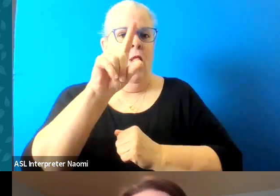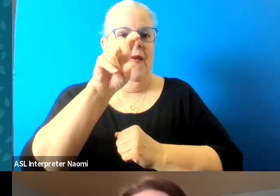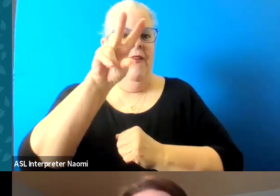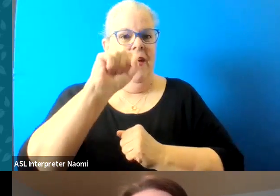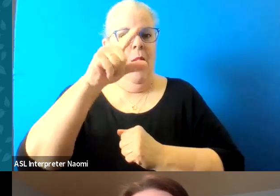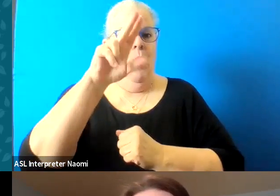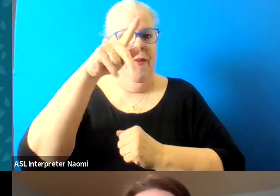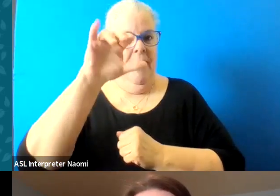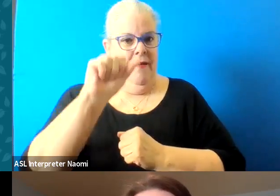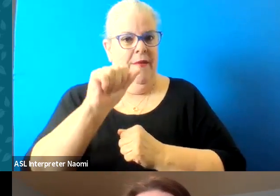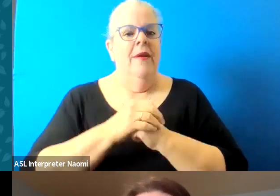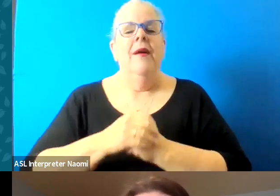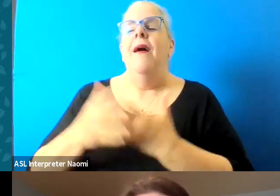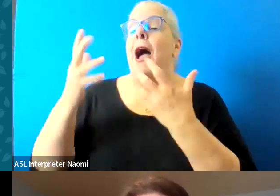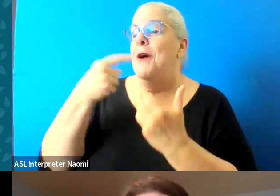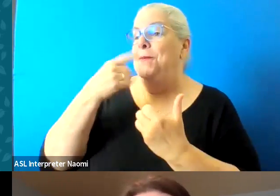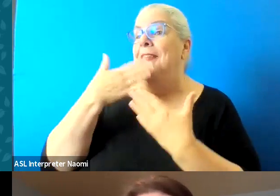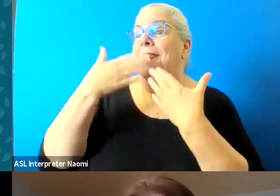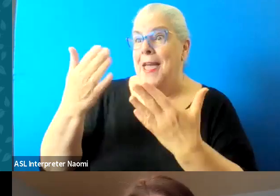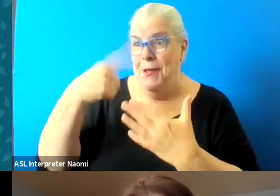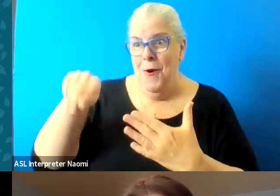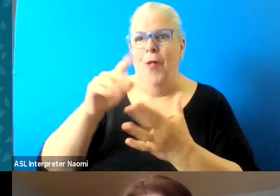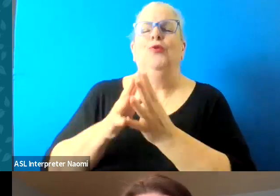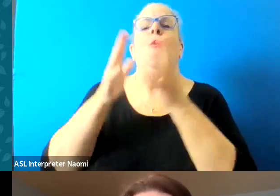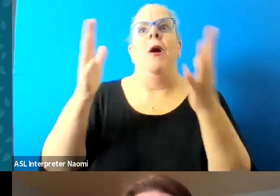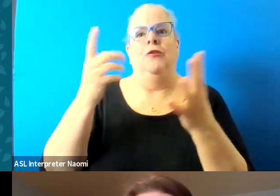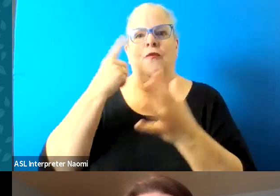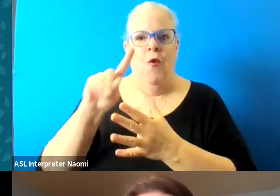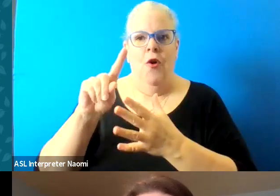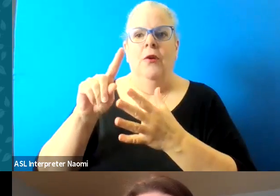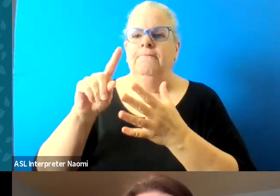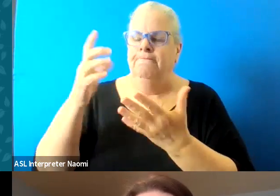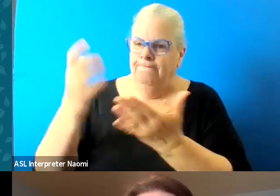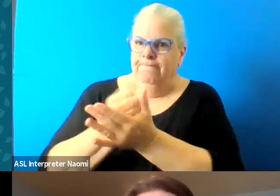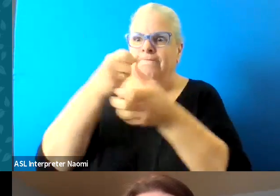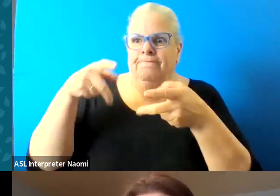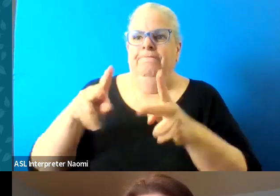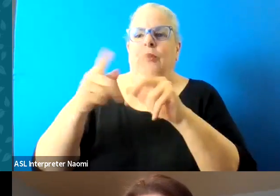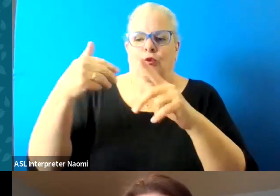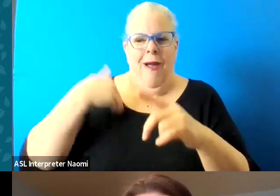Well, I just wanna say, thank you guys so much for the opportunity to just have this discussion.